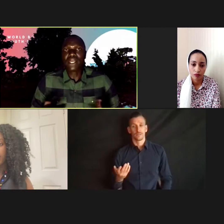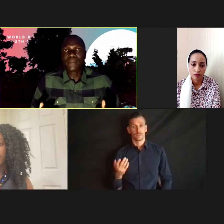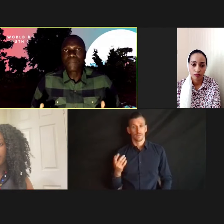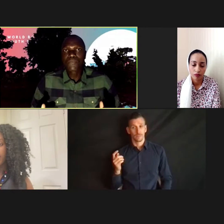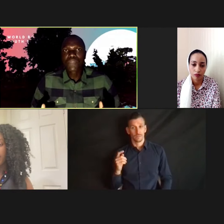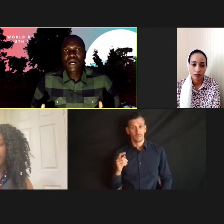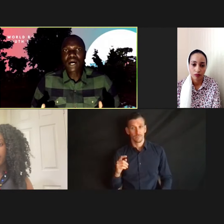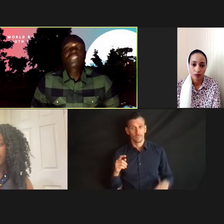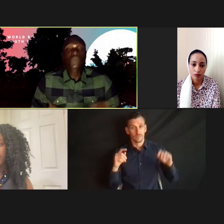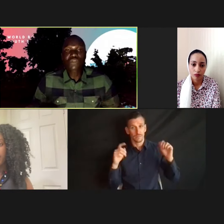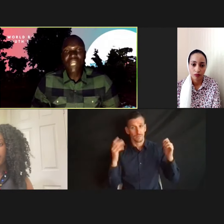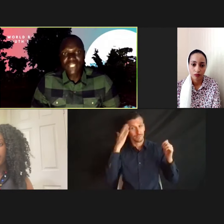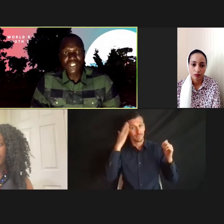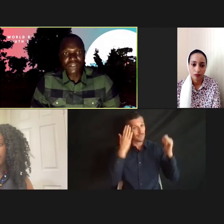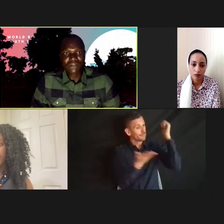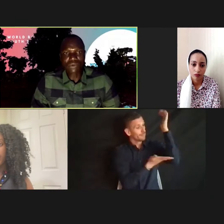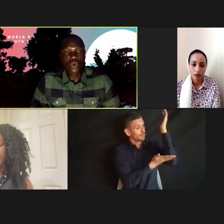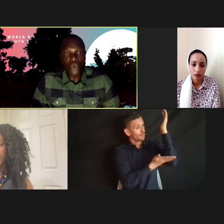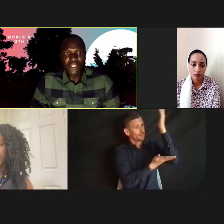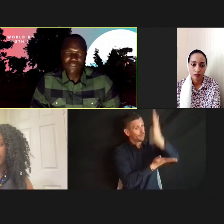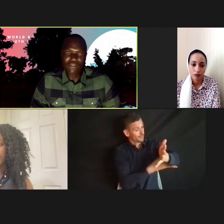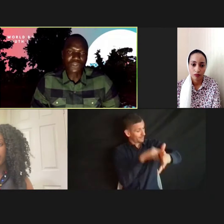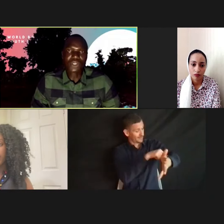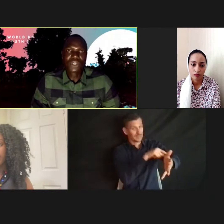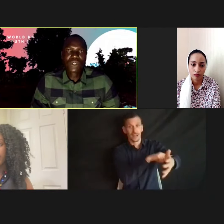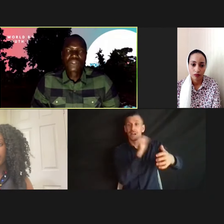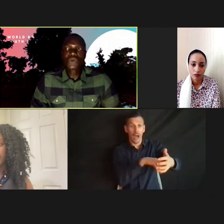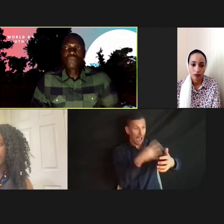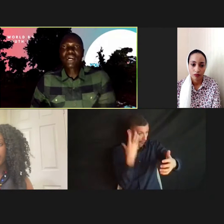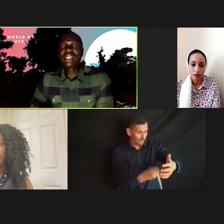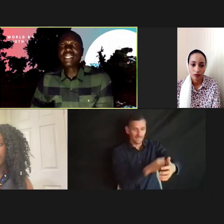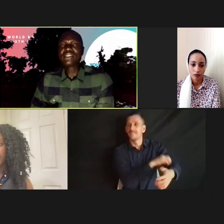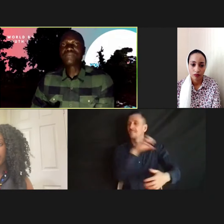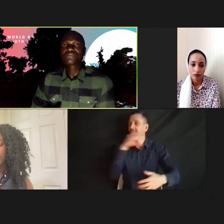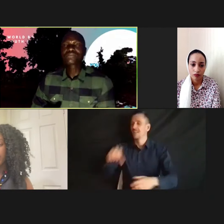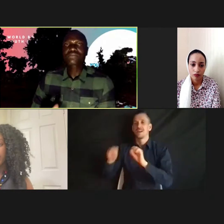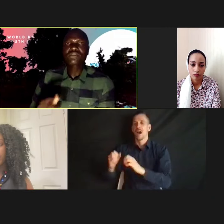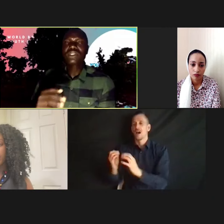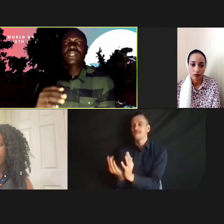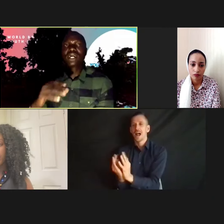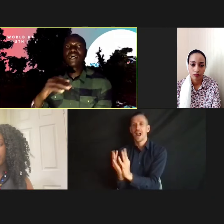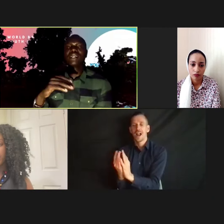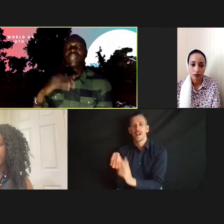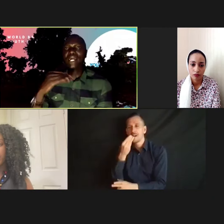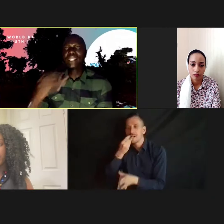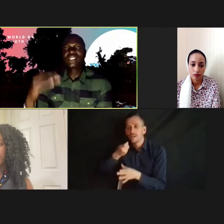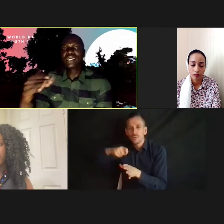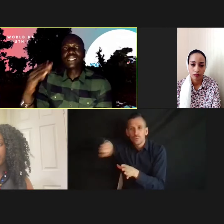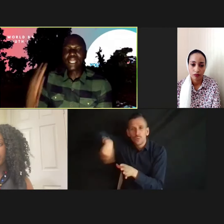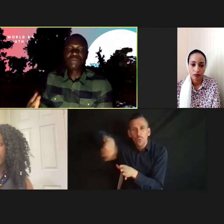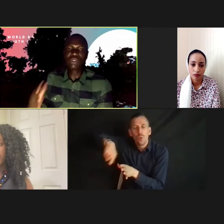only as a source of energy for cooking their food. You find that the reality and the link